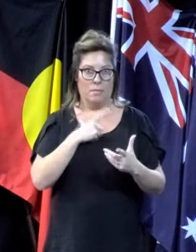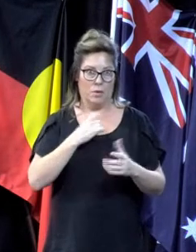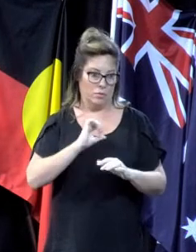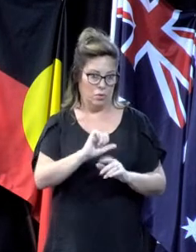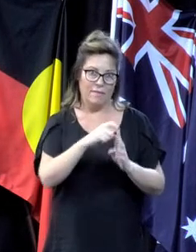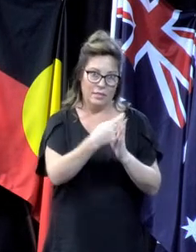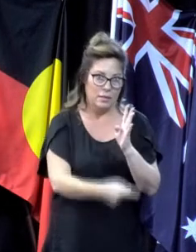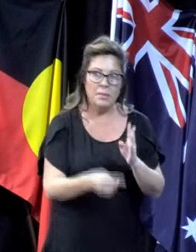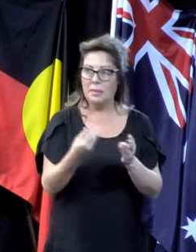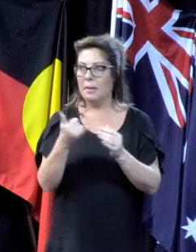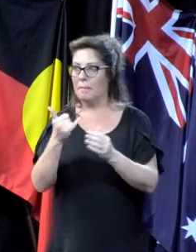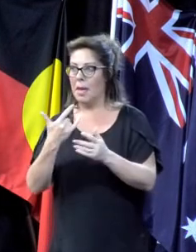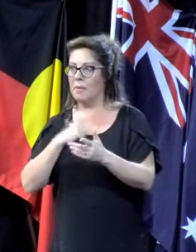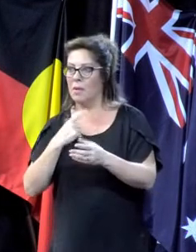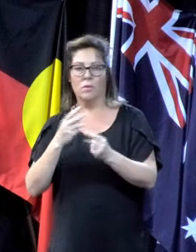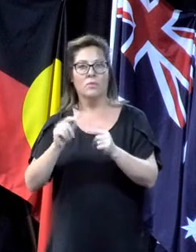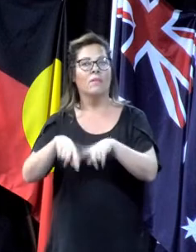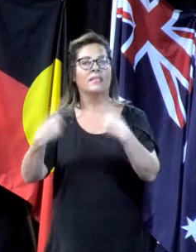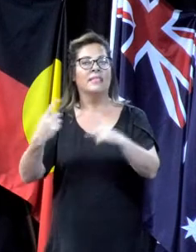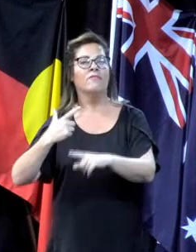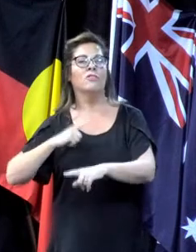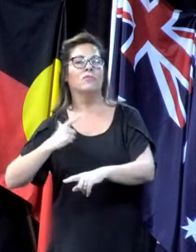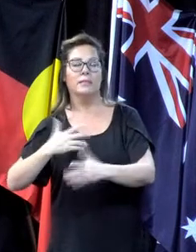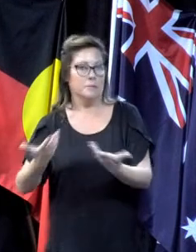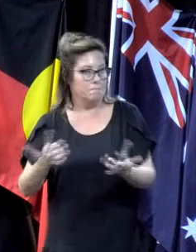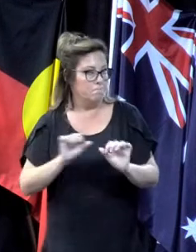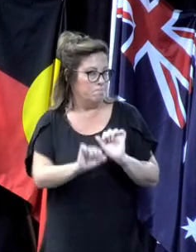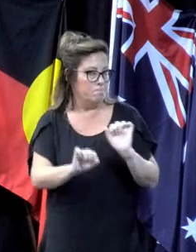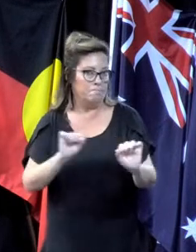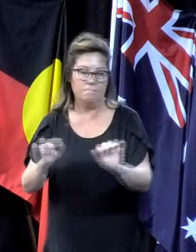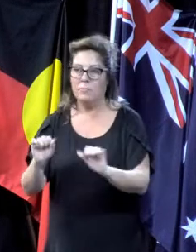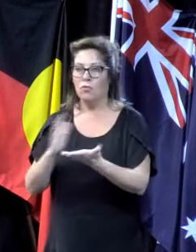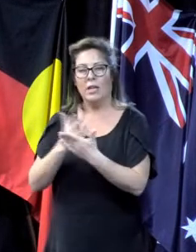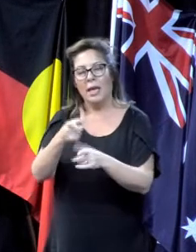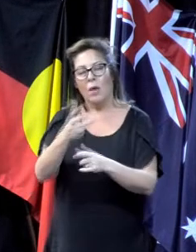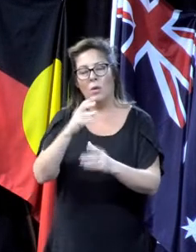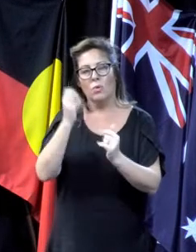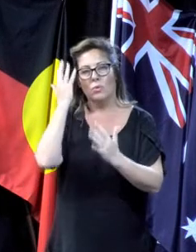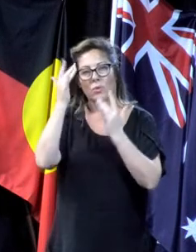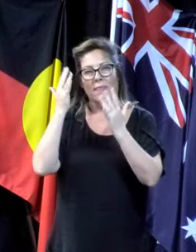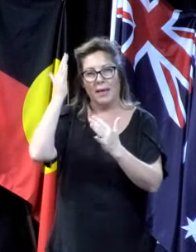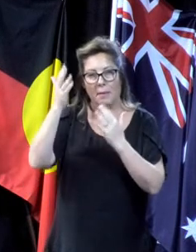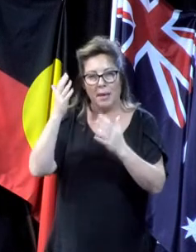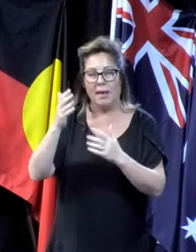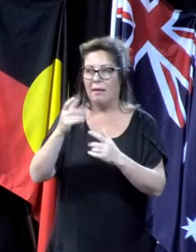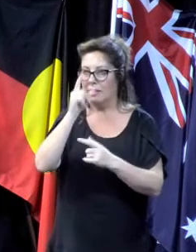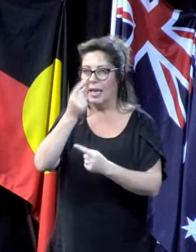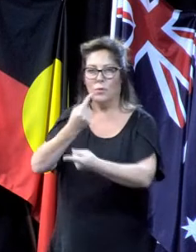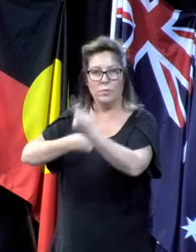So, really, what I want you to explain is what are the strategies